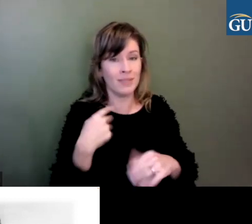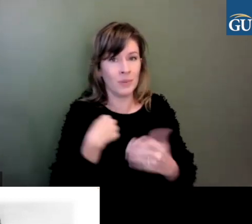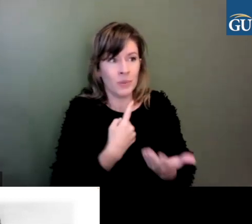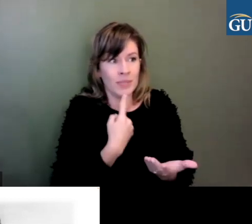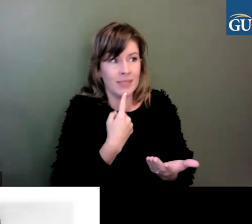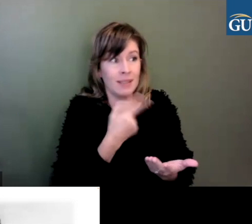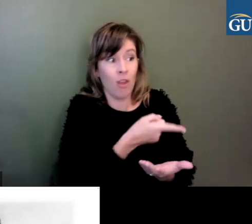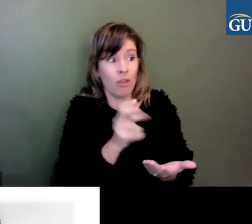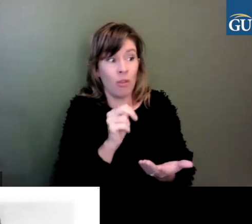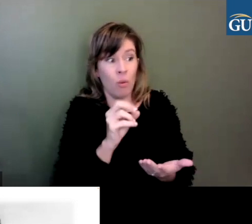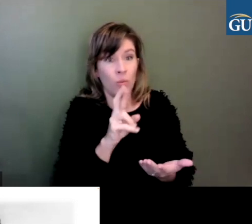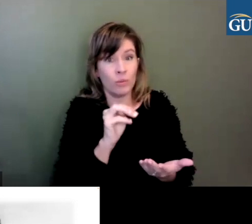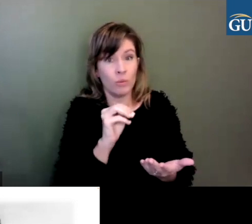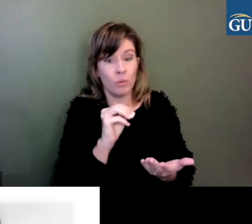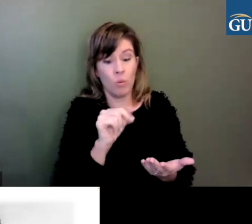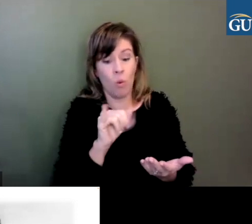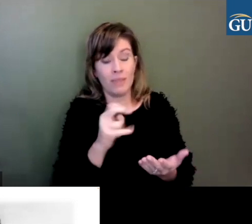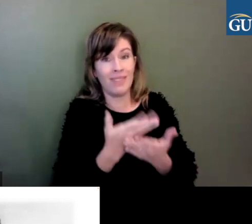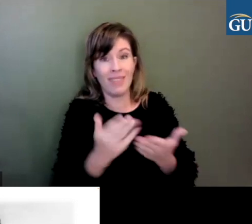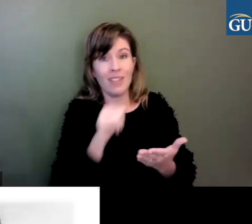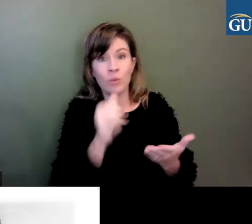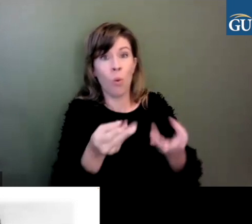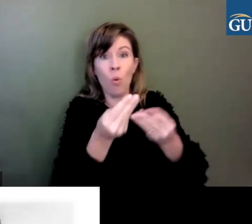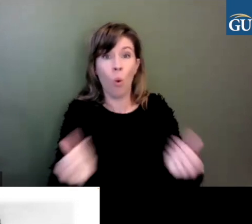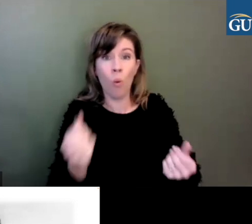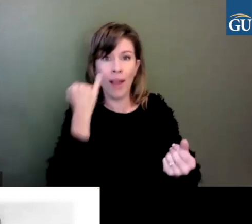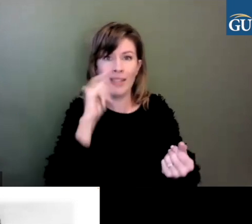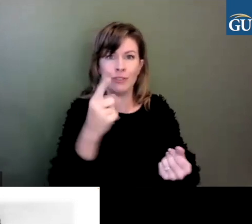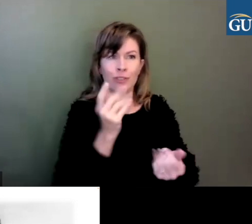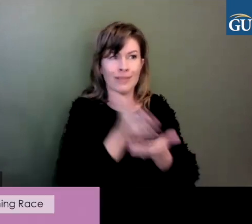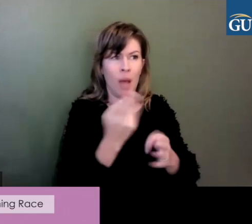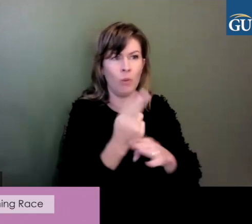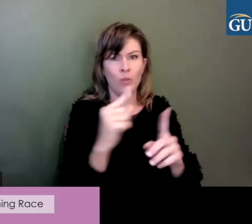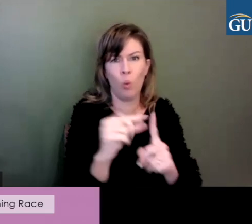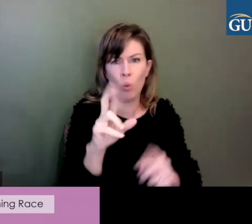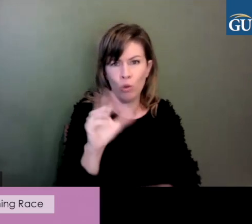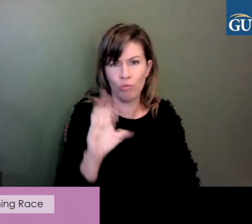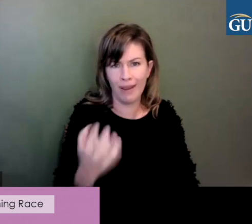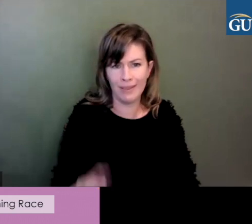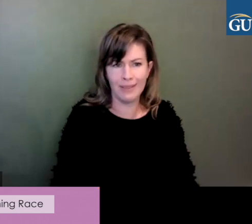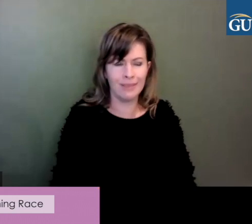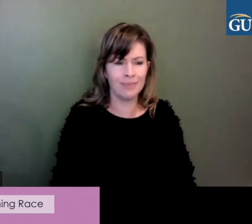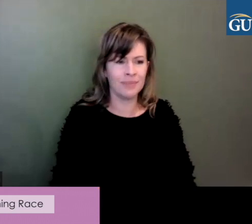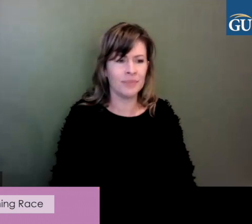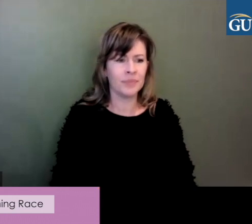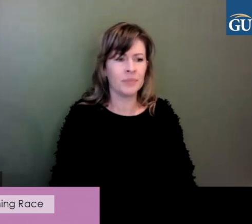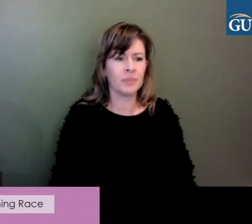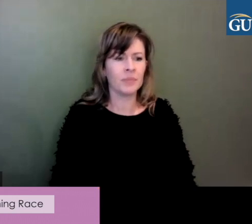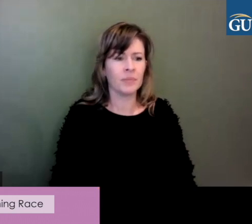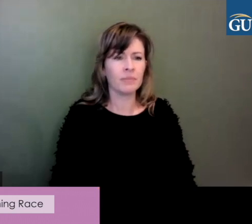term race. Now, what I want to do quickly is to kind of step back though